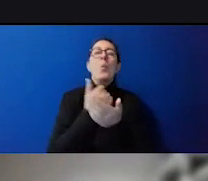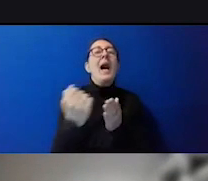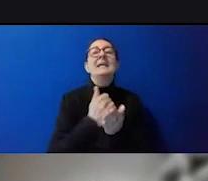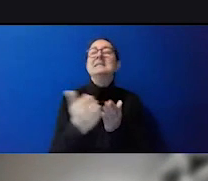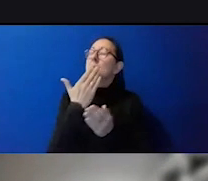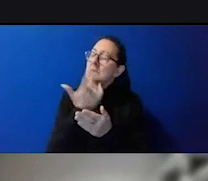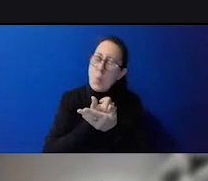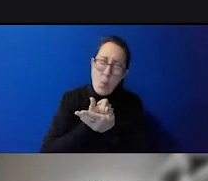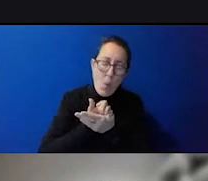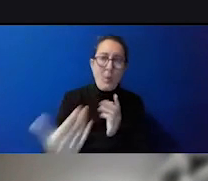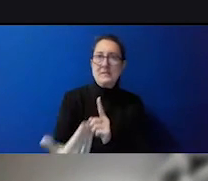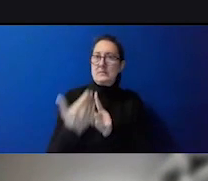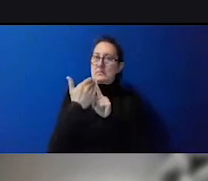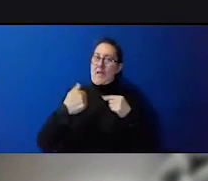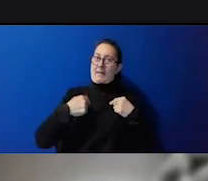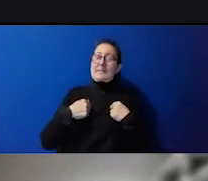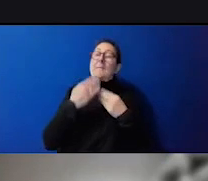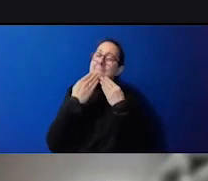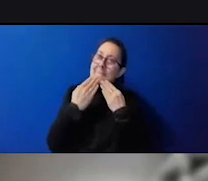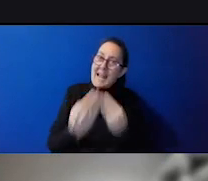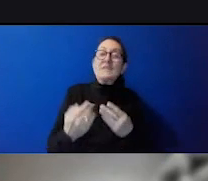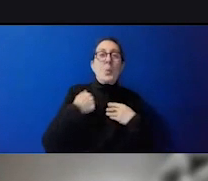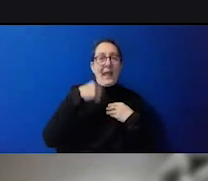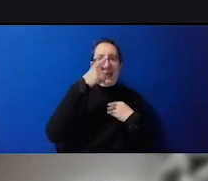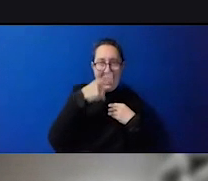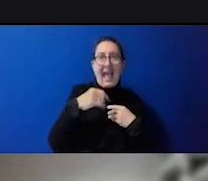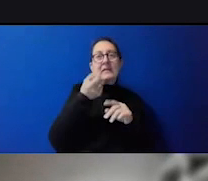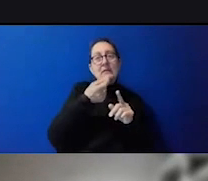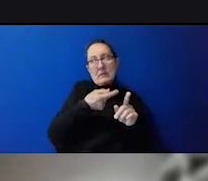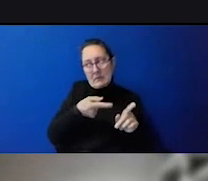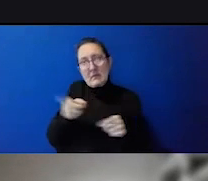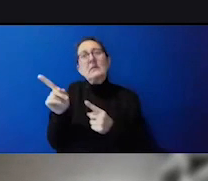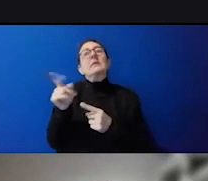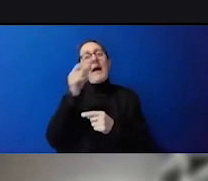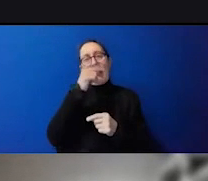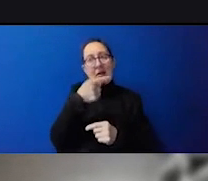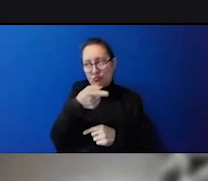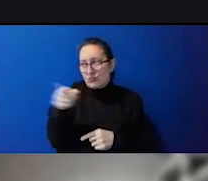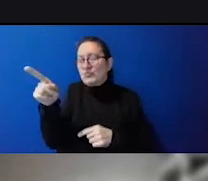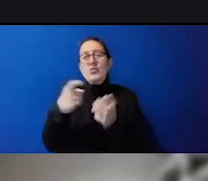door because we uh we do have referral mechanisms where uh we will have a trusted source to refer